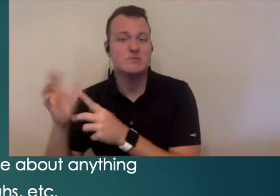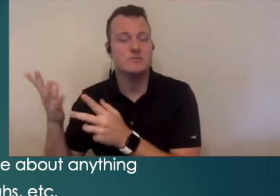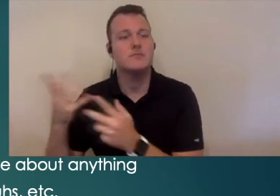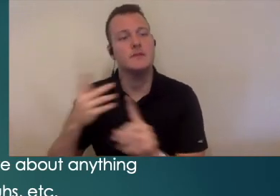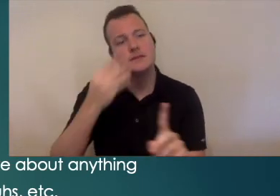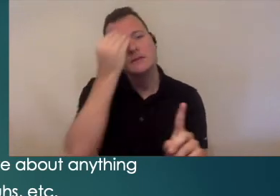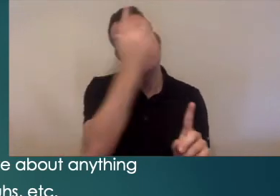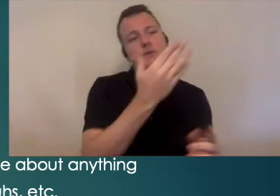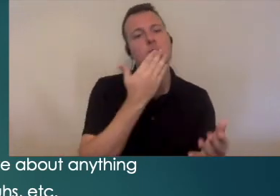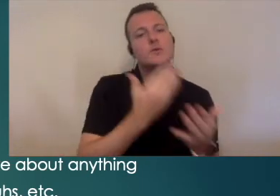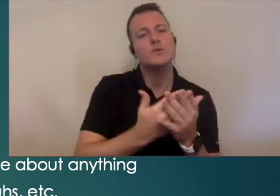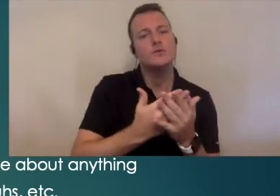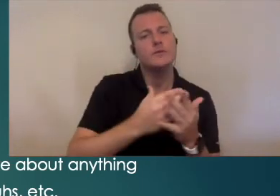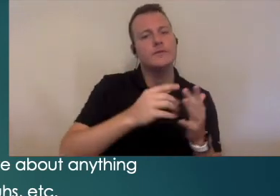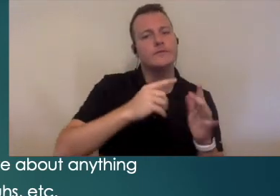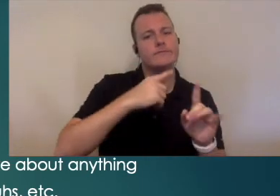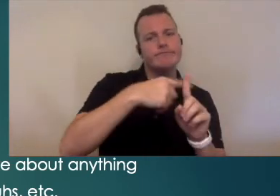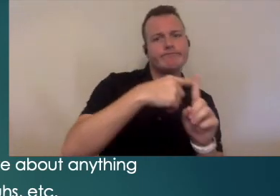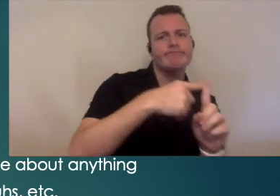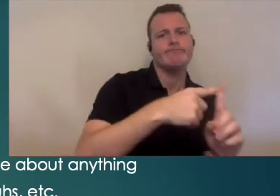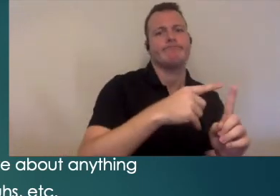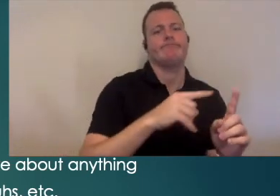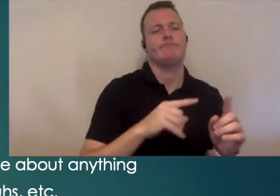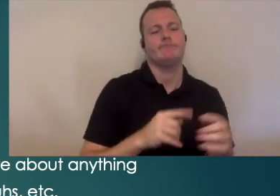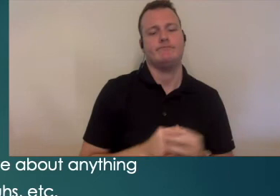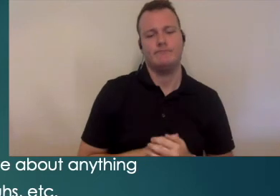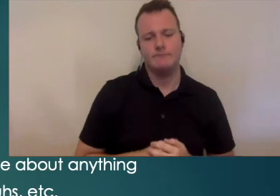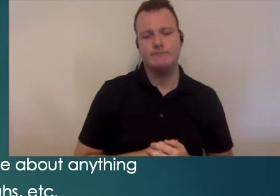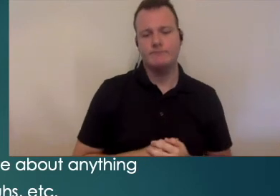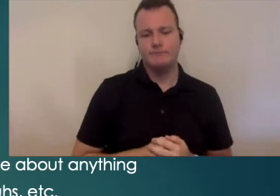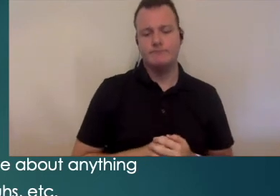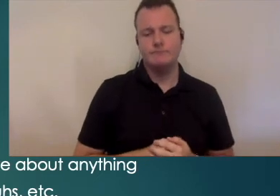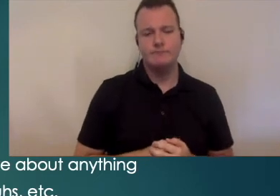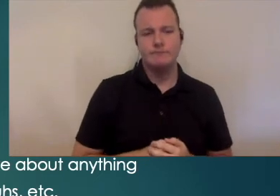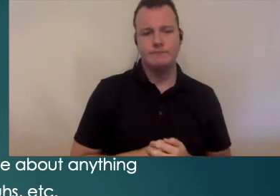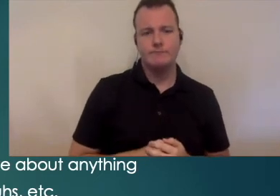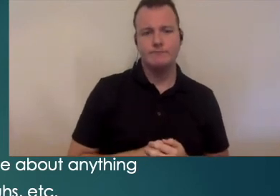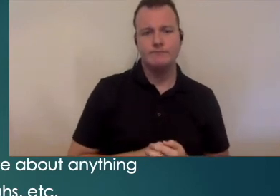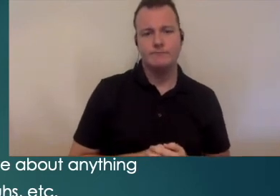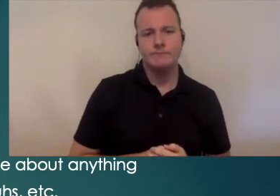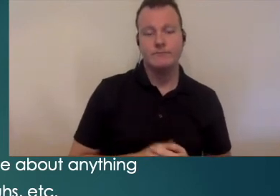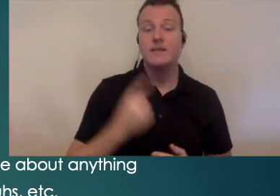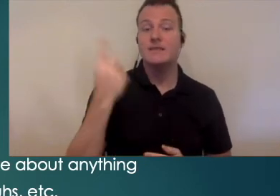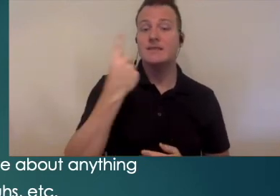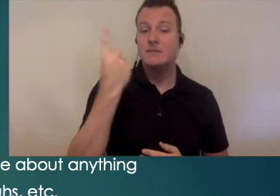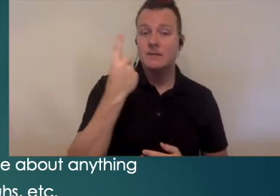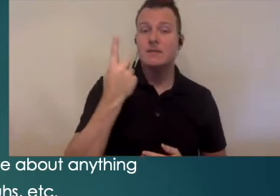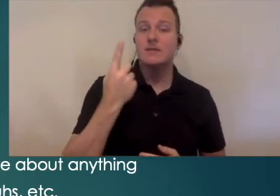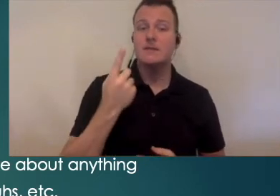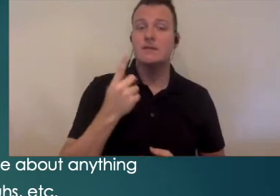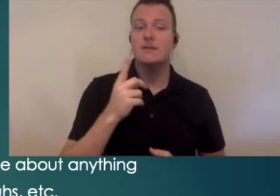tell them about the good parts. And something that's asked pretty frequently